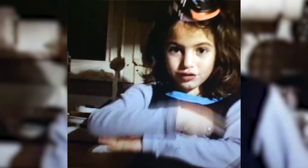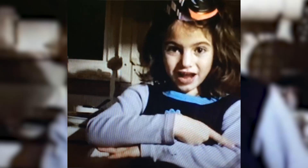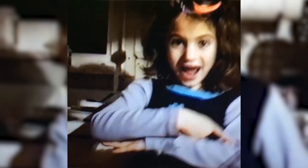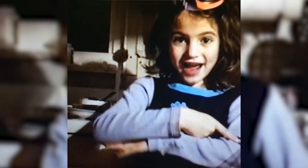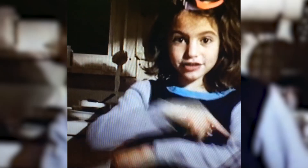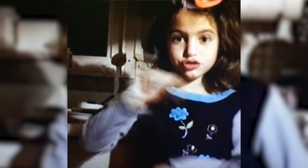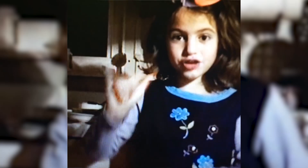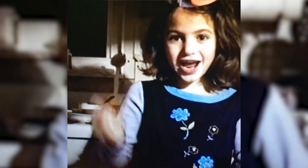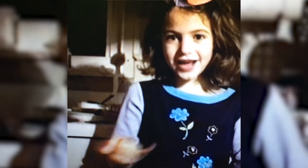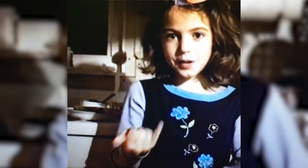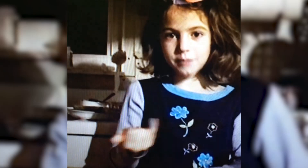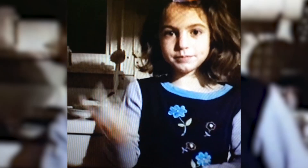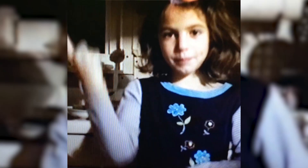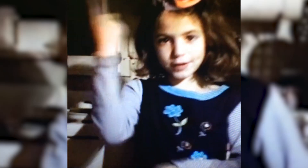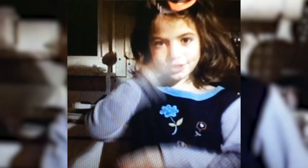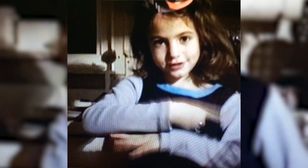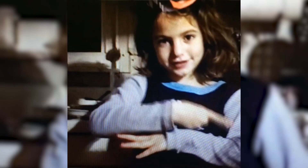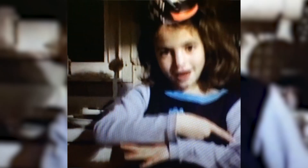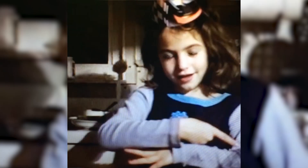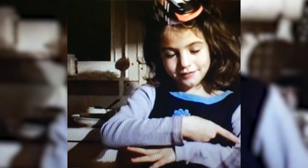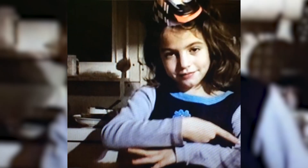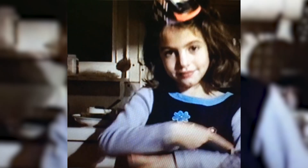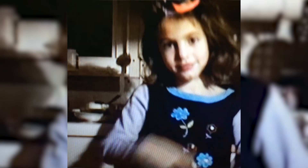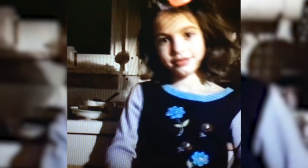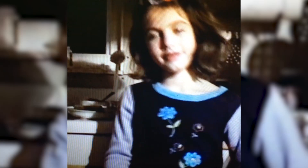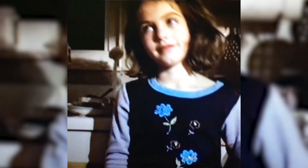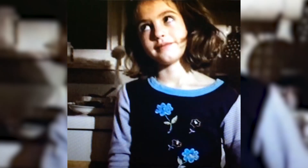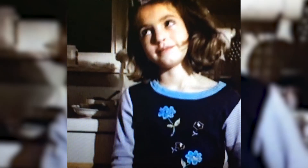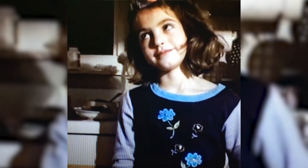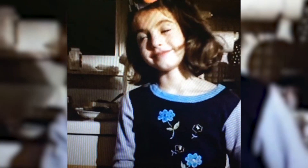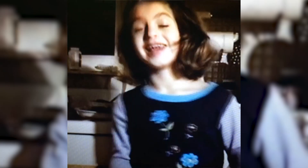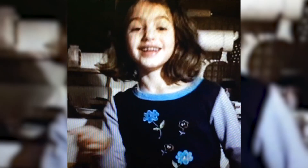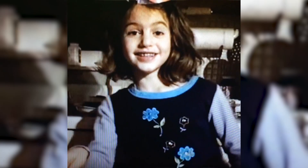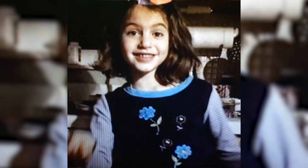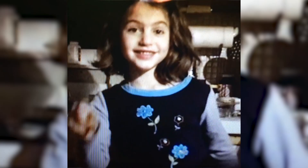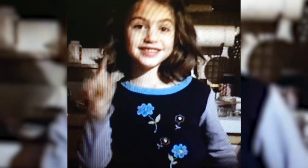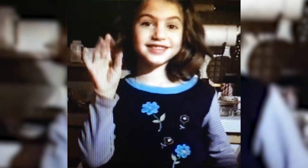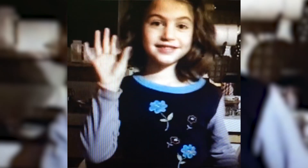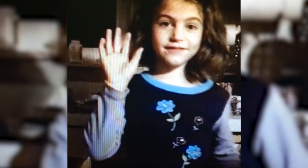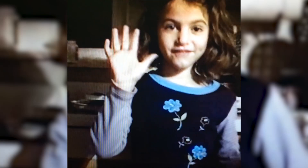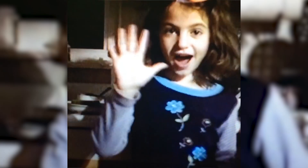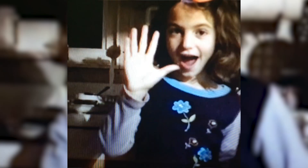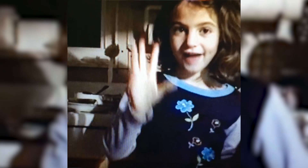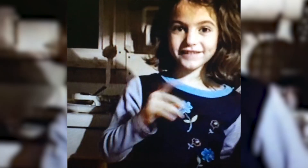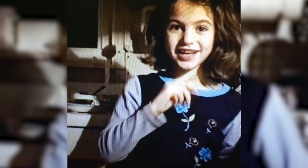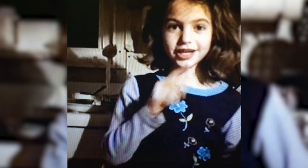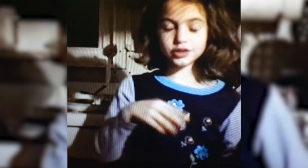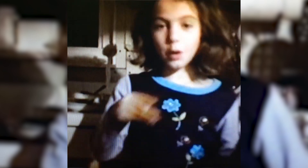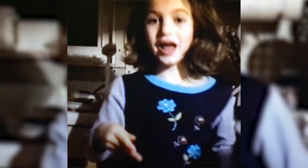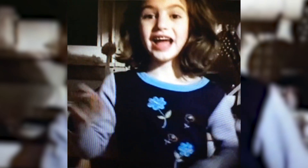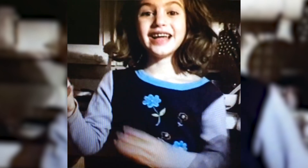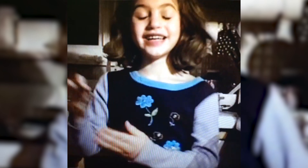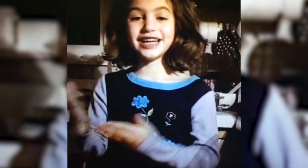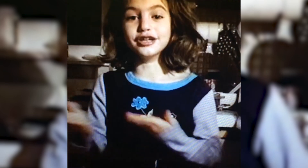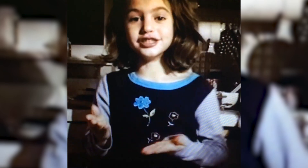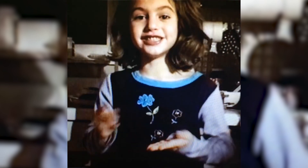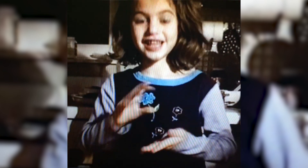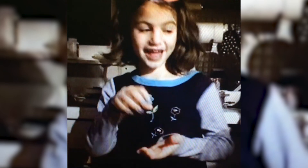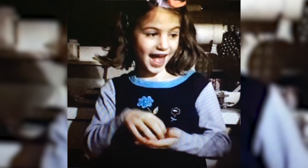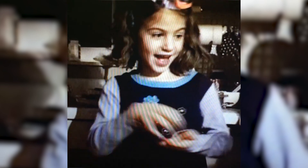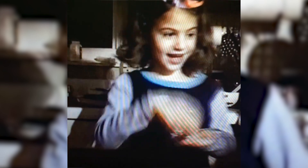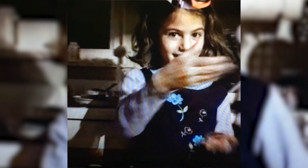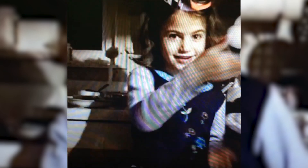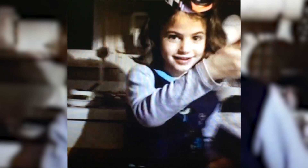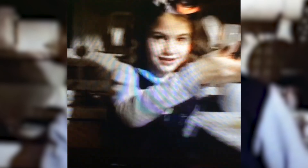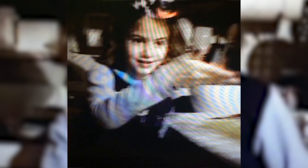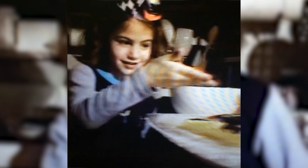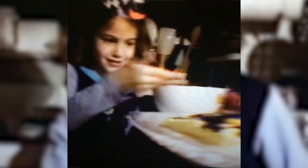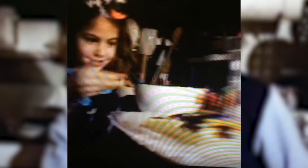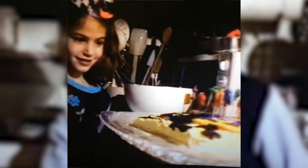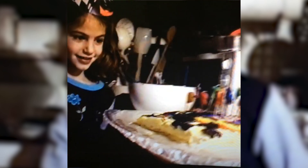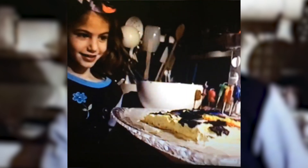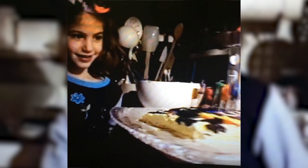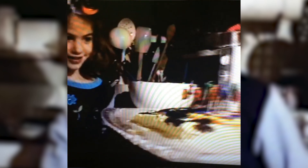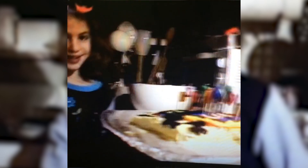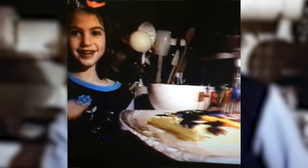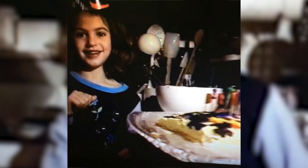Elena: "Today’s Jacob’s birthday. He’s five years old. Here’s the cake."